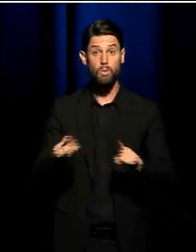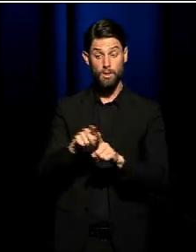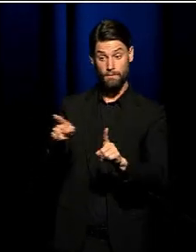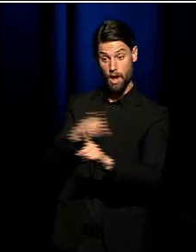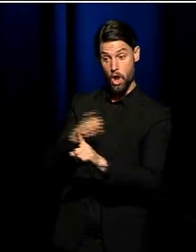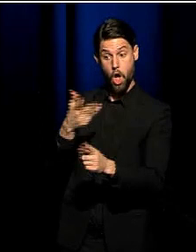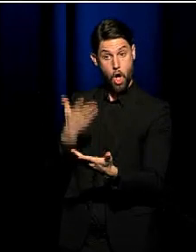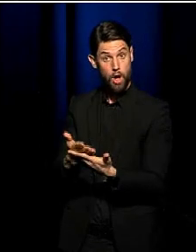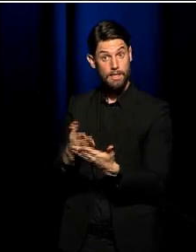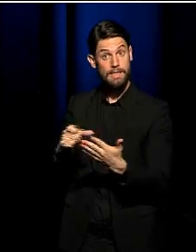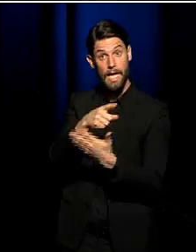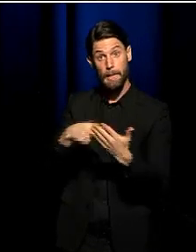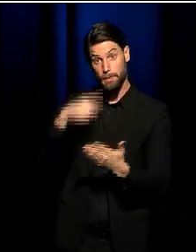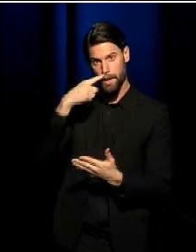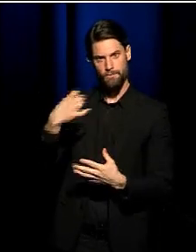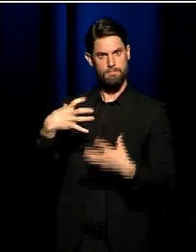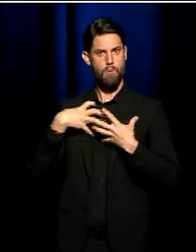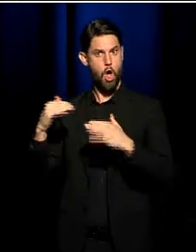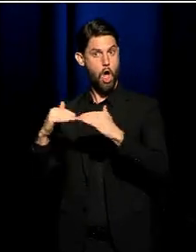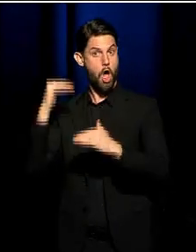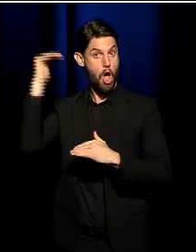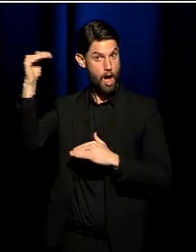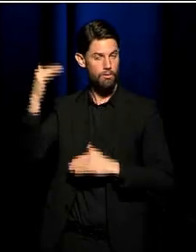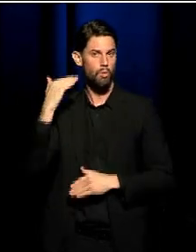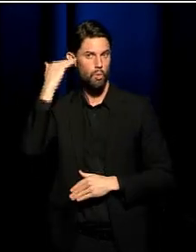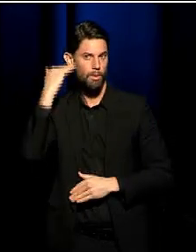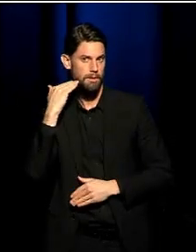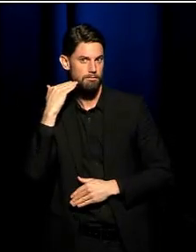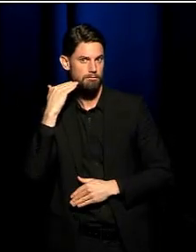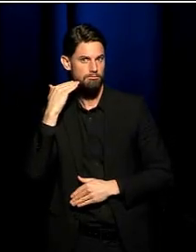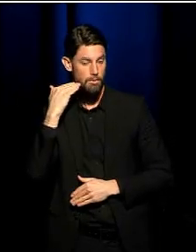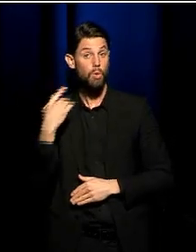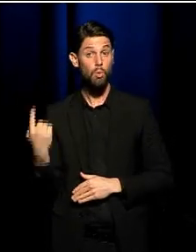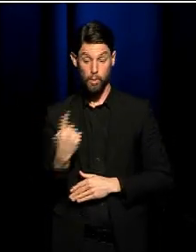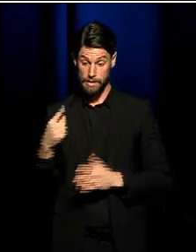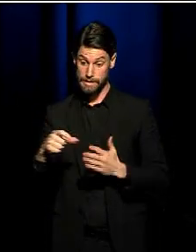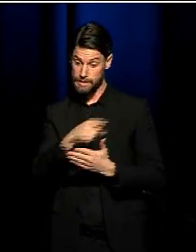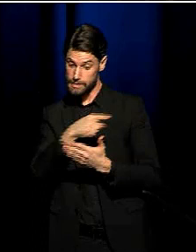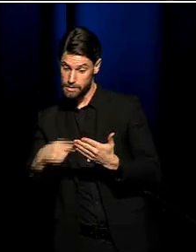gendered. Having a disability or long term health condition increases the risk